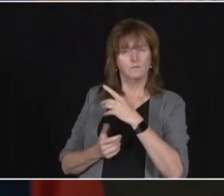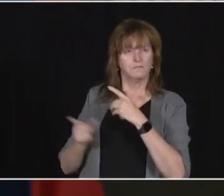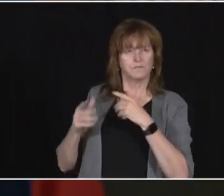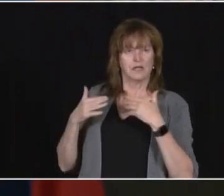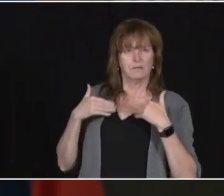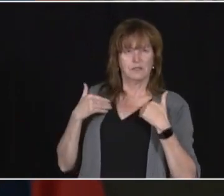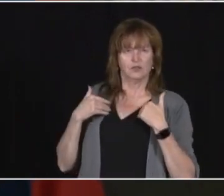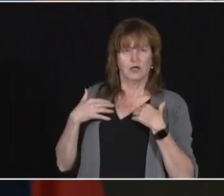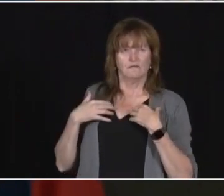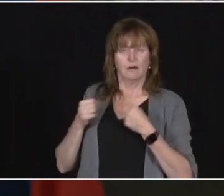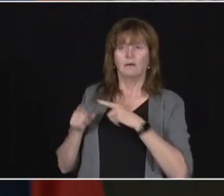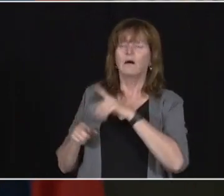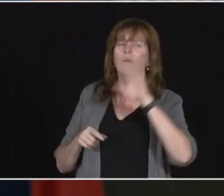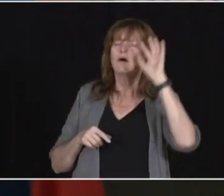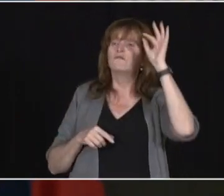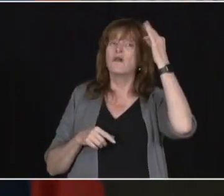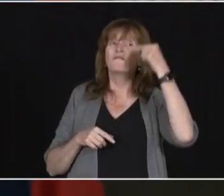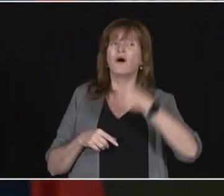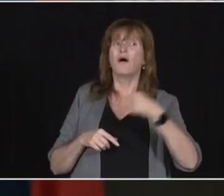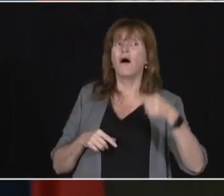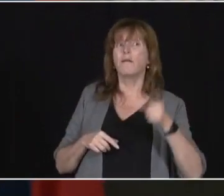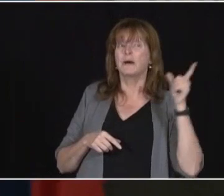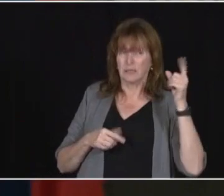announcement